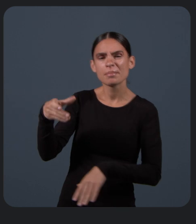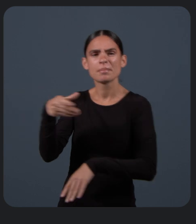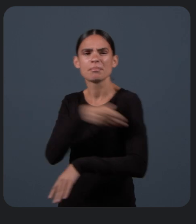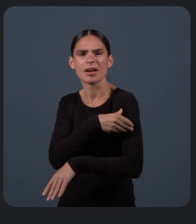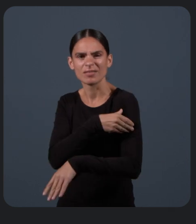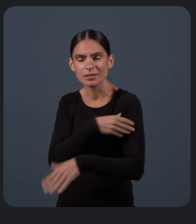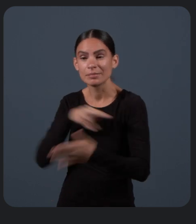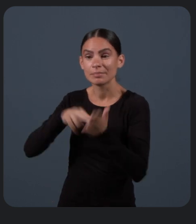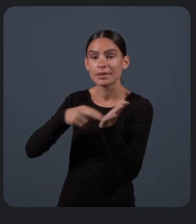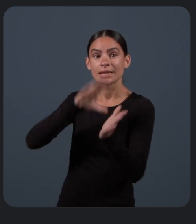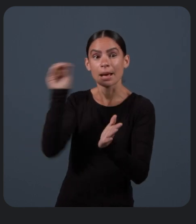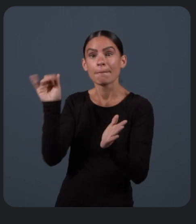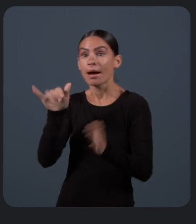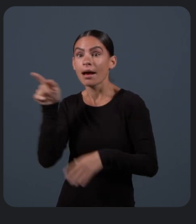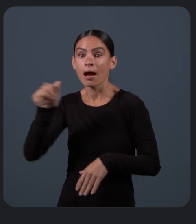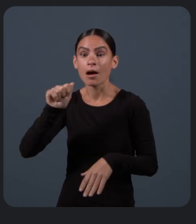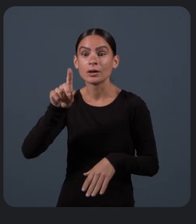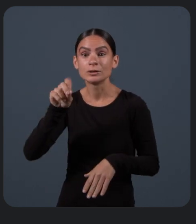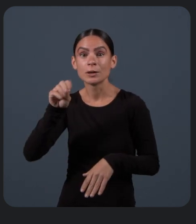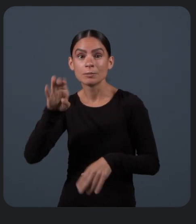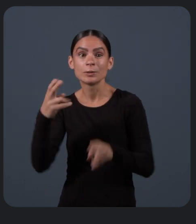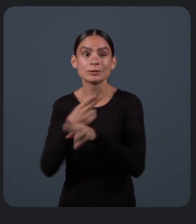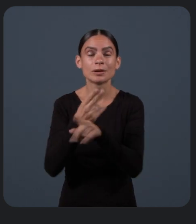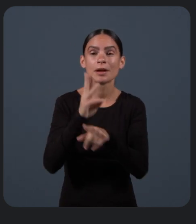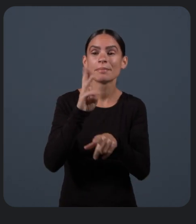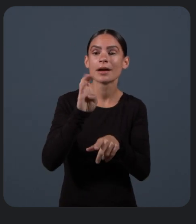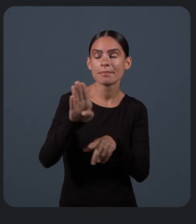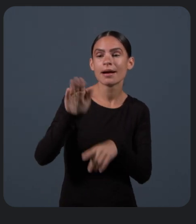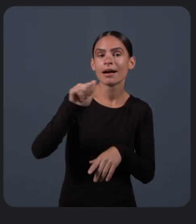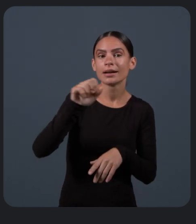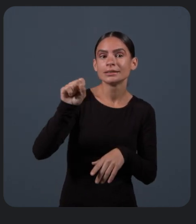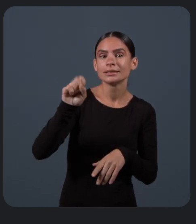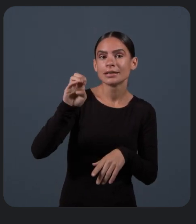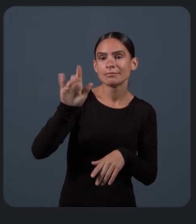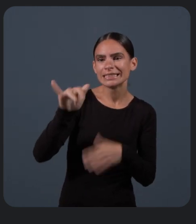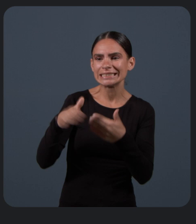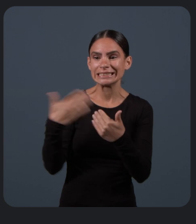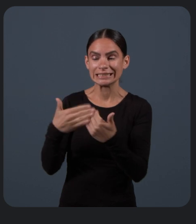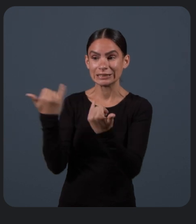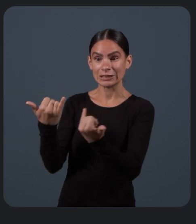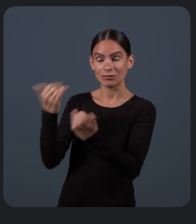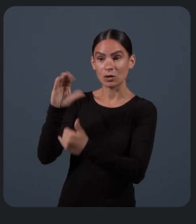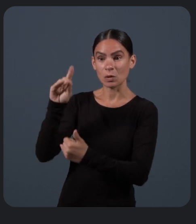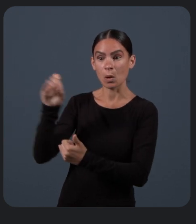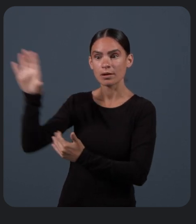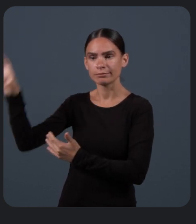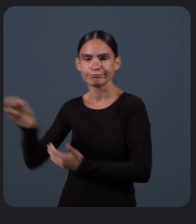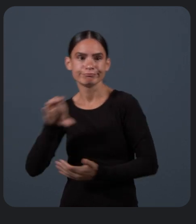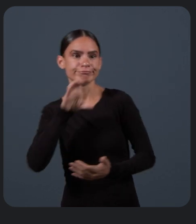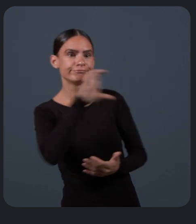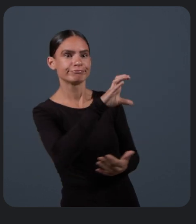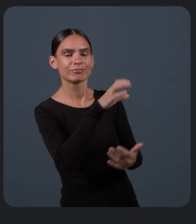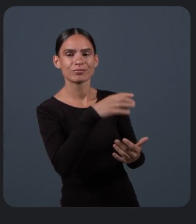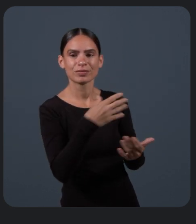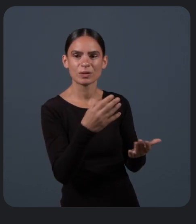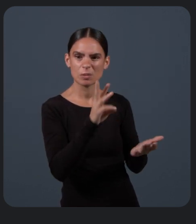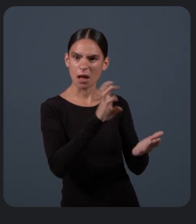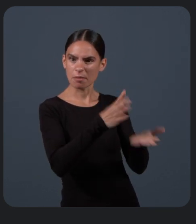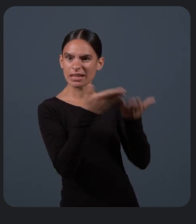are using WebAssembly to easily bring their existing code to the web, where they can re-envision their experiences on the platform.